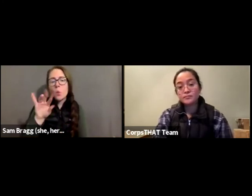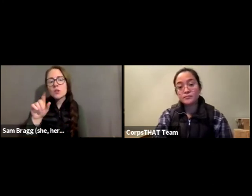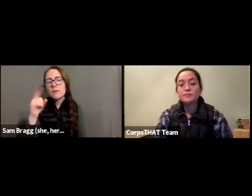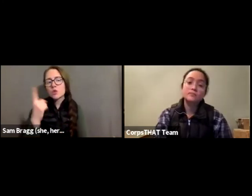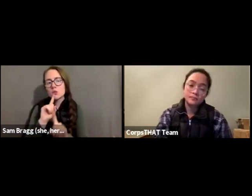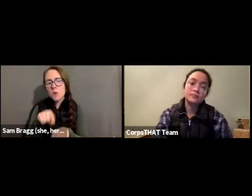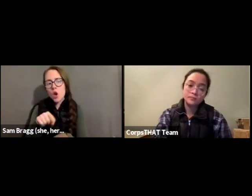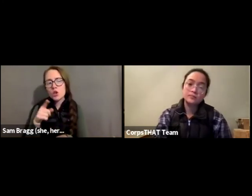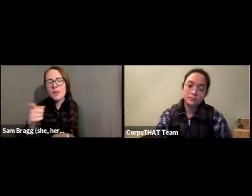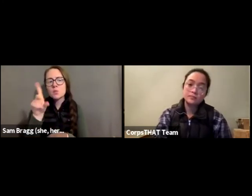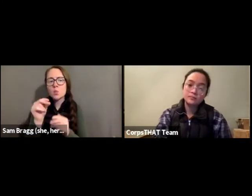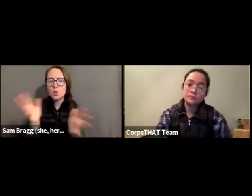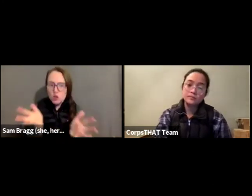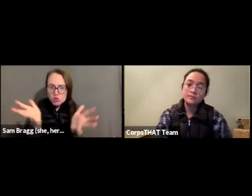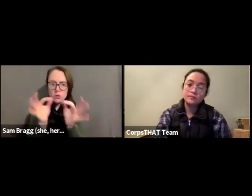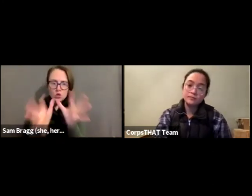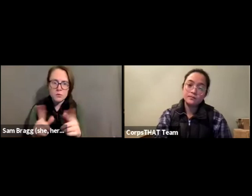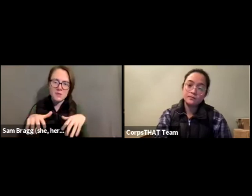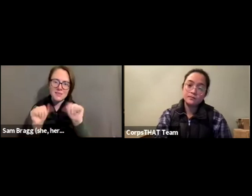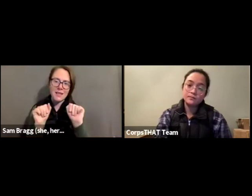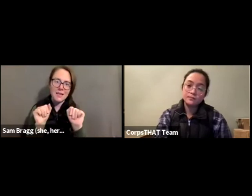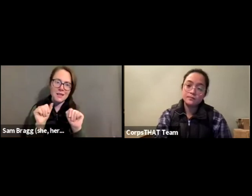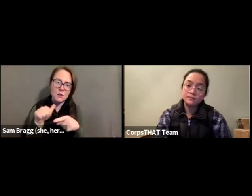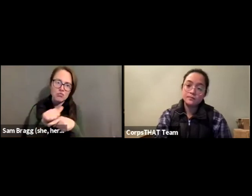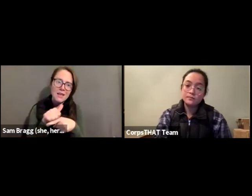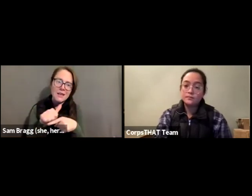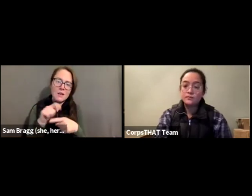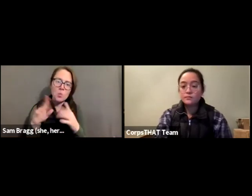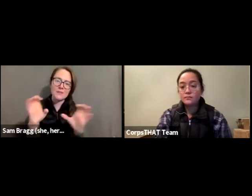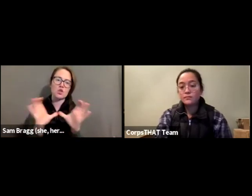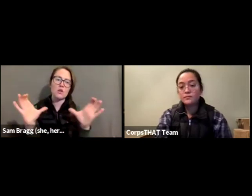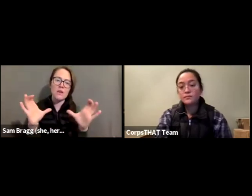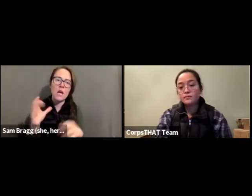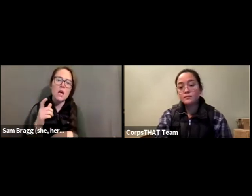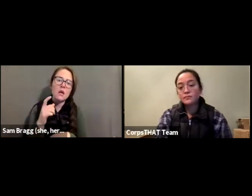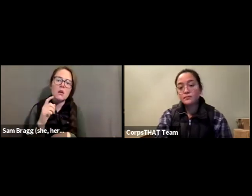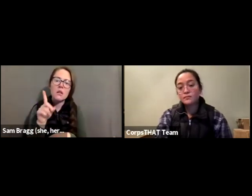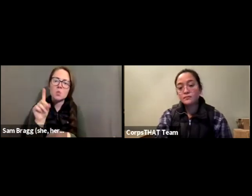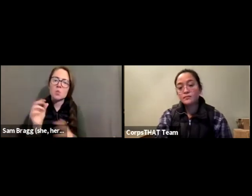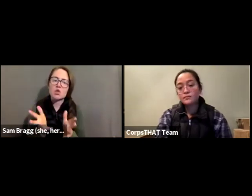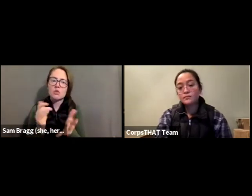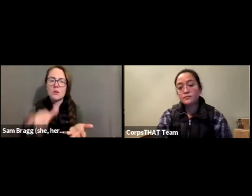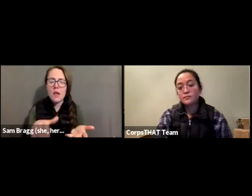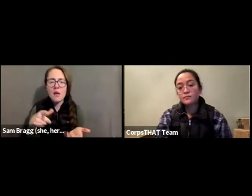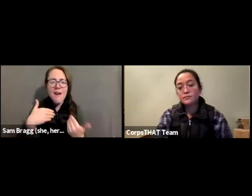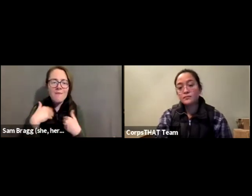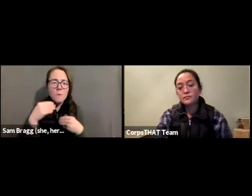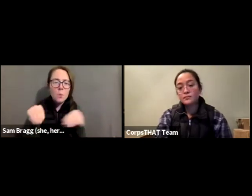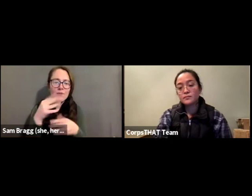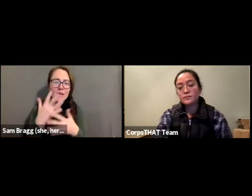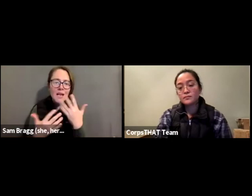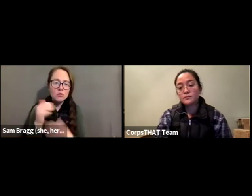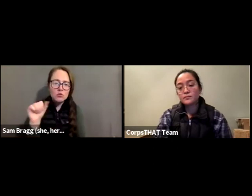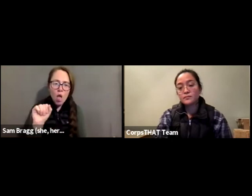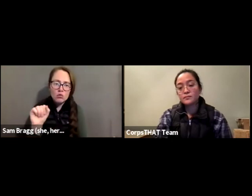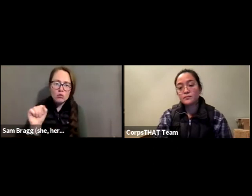that we do encourage is WFA which sometimes will offer training or certification for interpreters